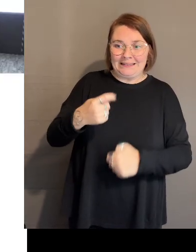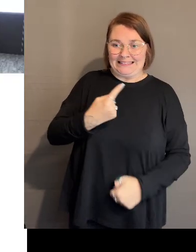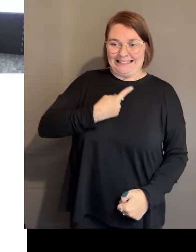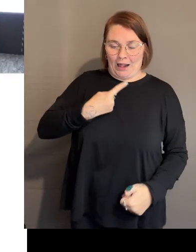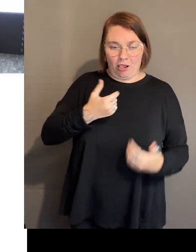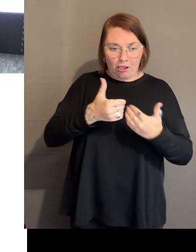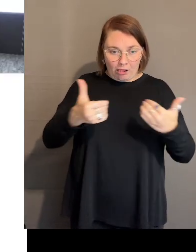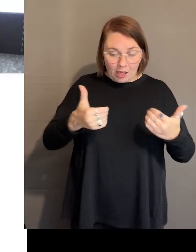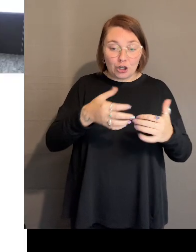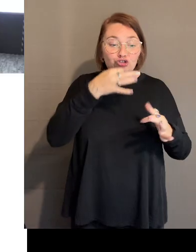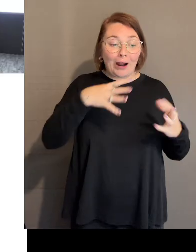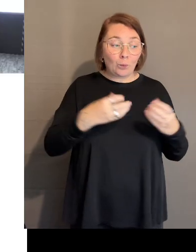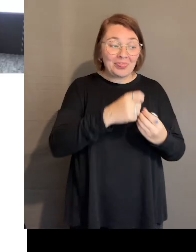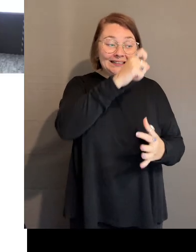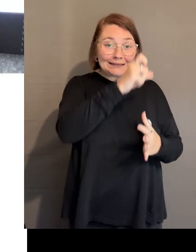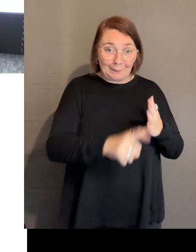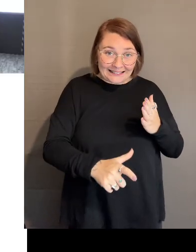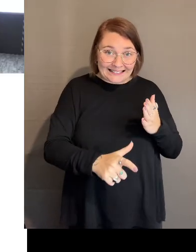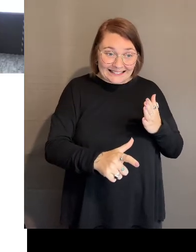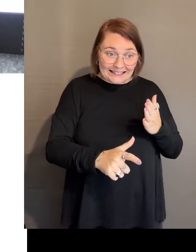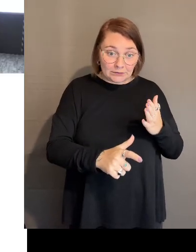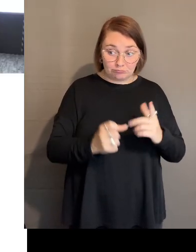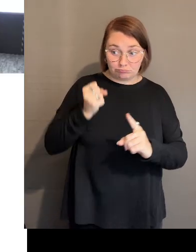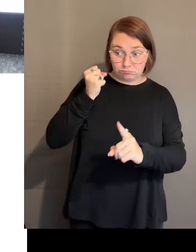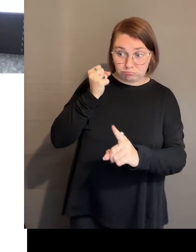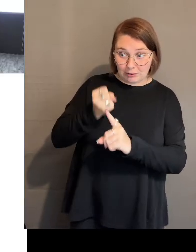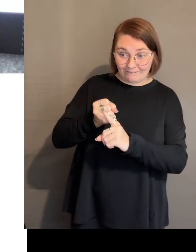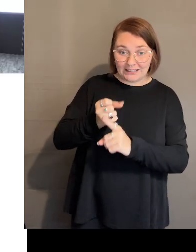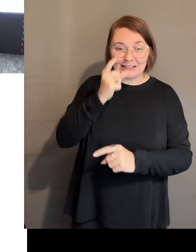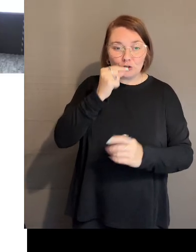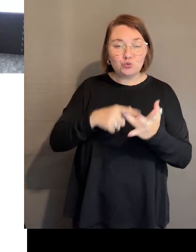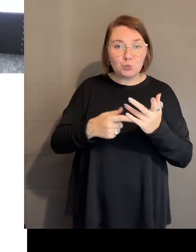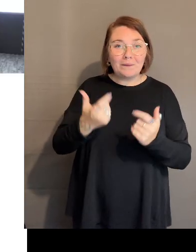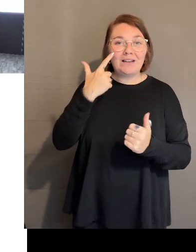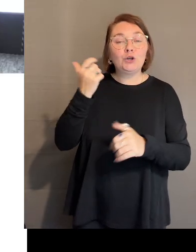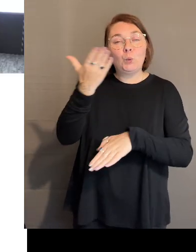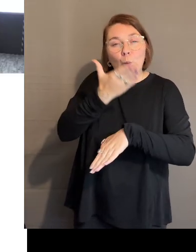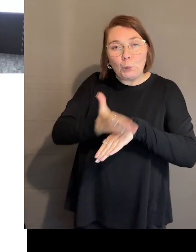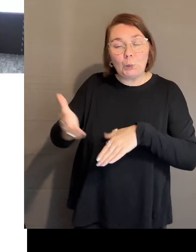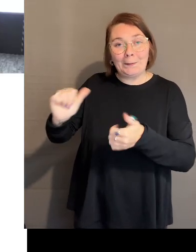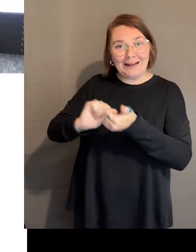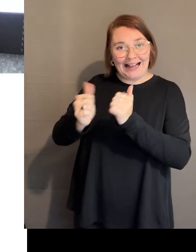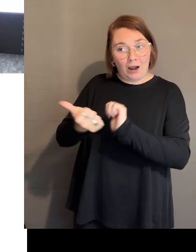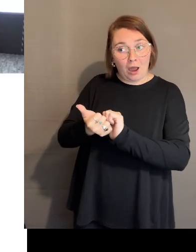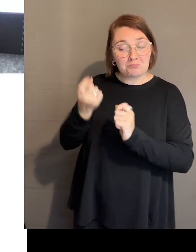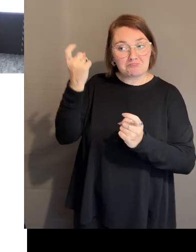Does having a child with a disability affect your chances of finding a new partner?